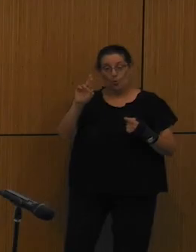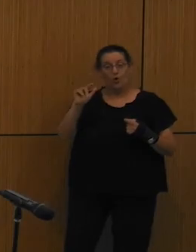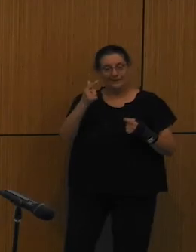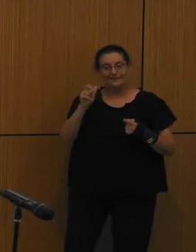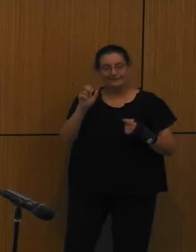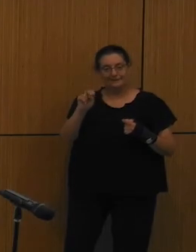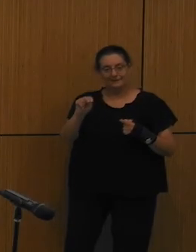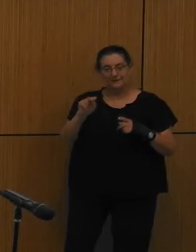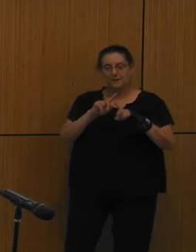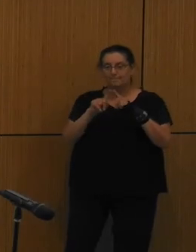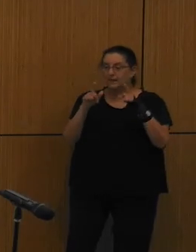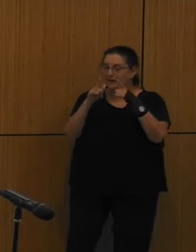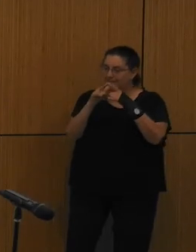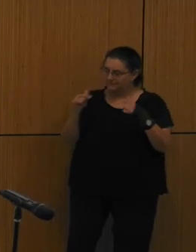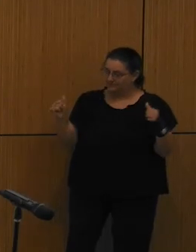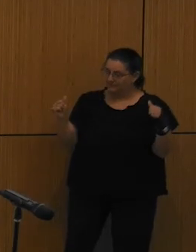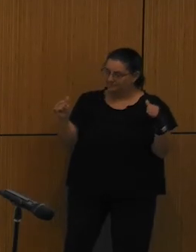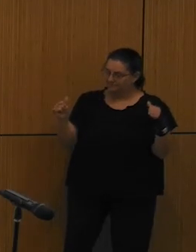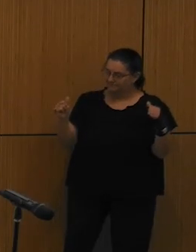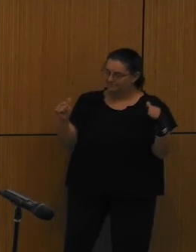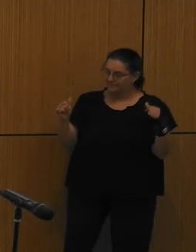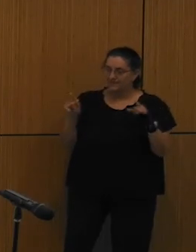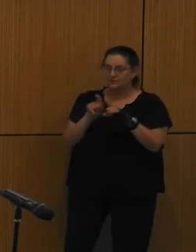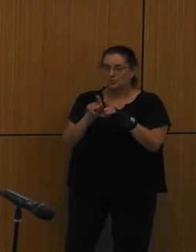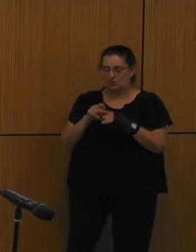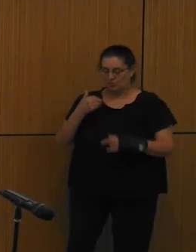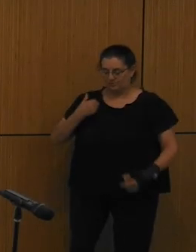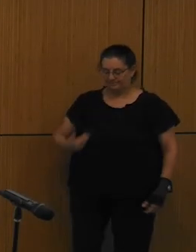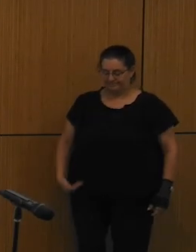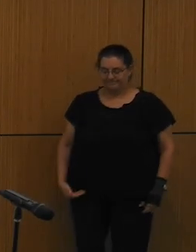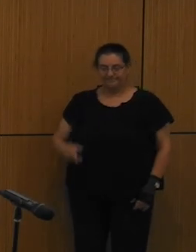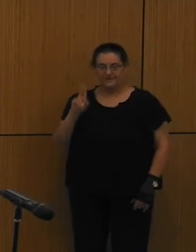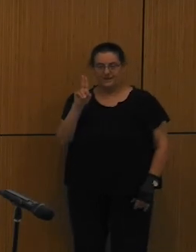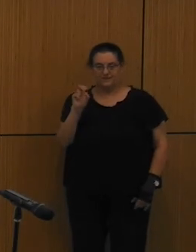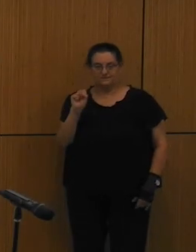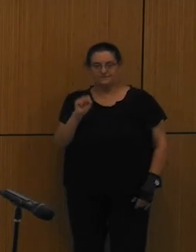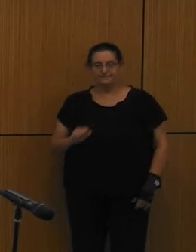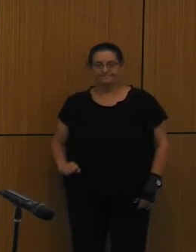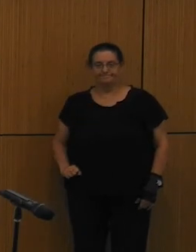But it is also us in some fundamental way, right?